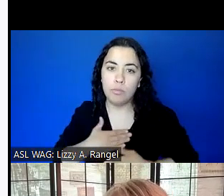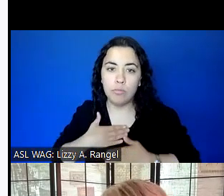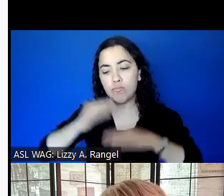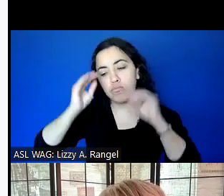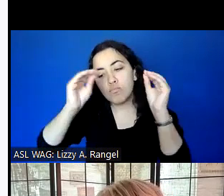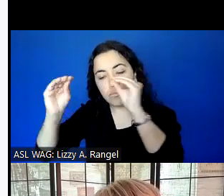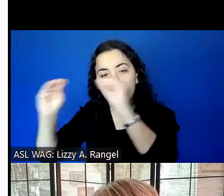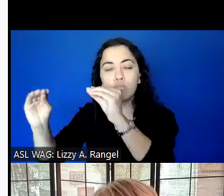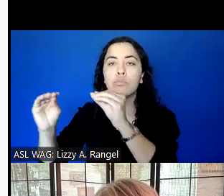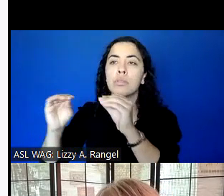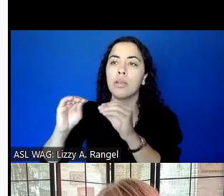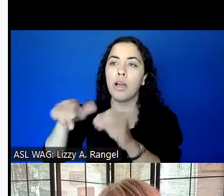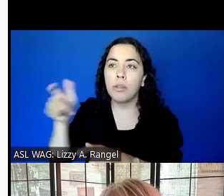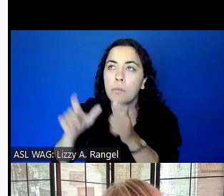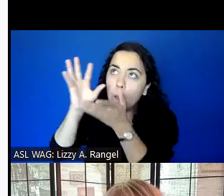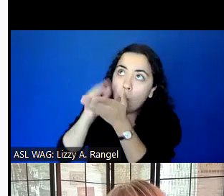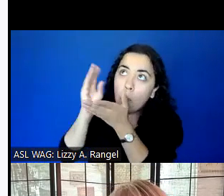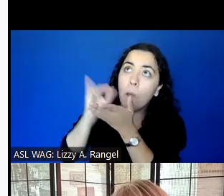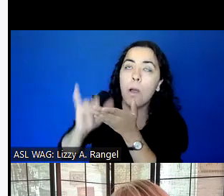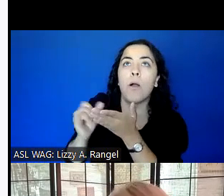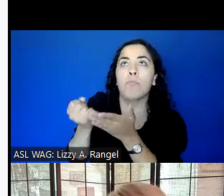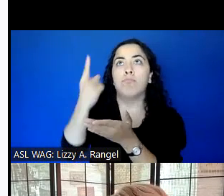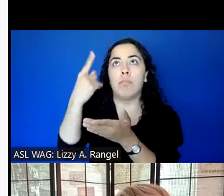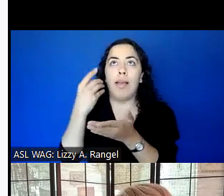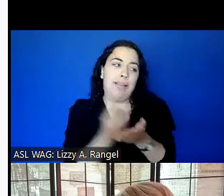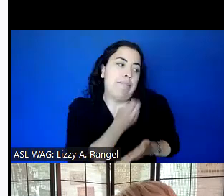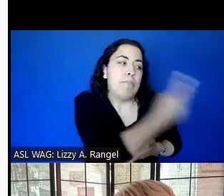and also there are some valuable links that you can follow along with.